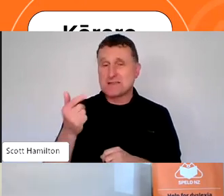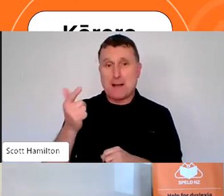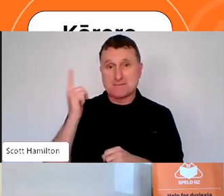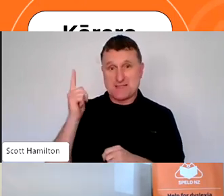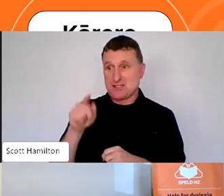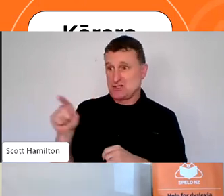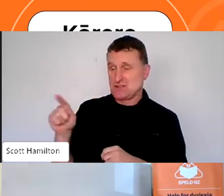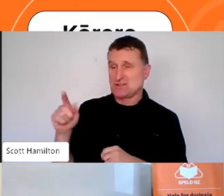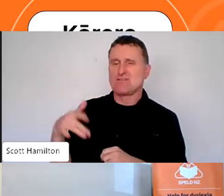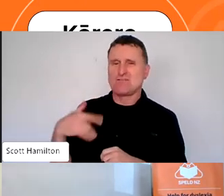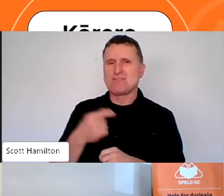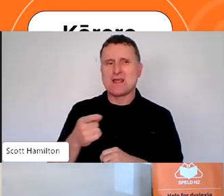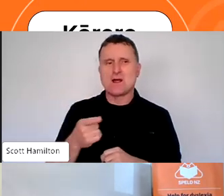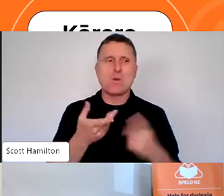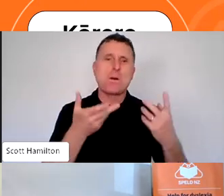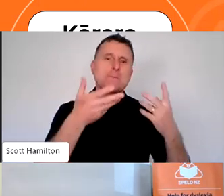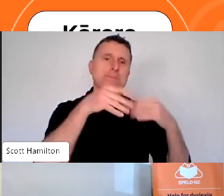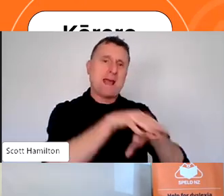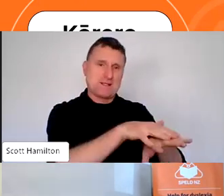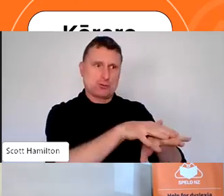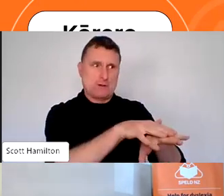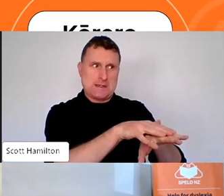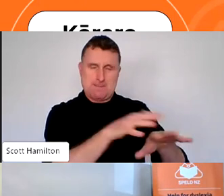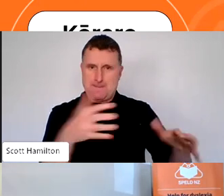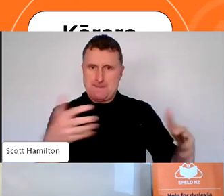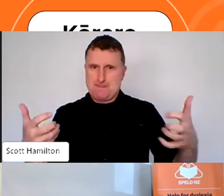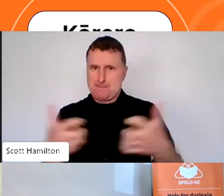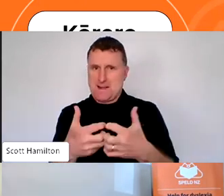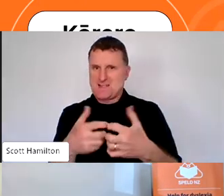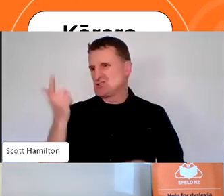fit that sort of mainstream mould are not their responsibility, or